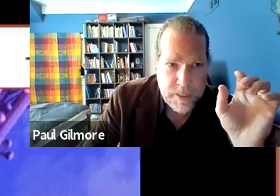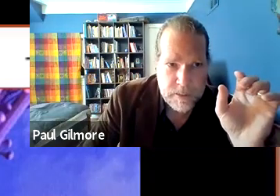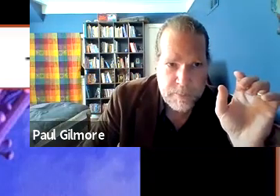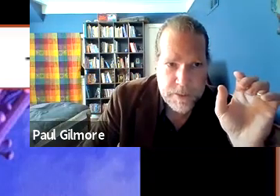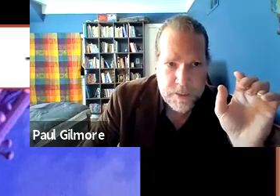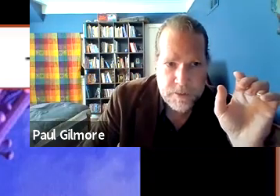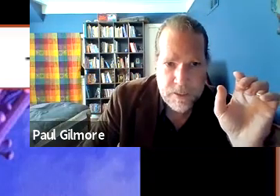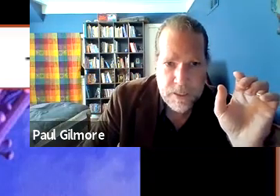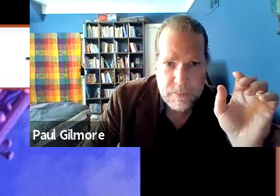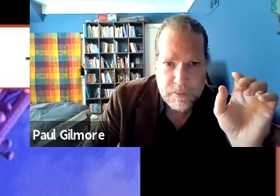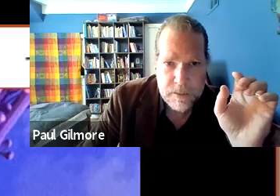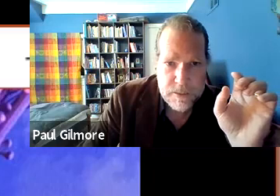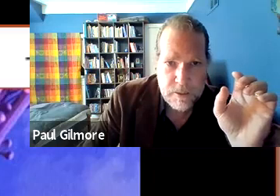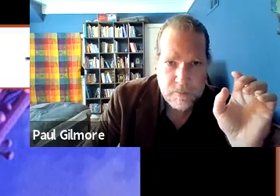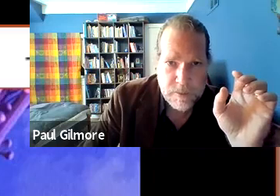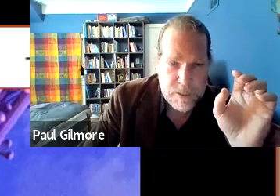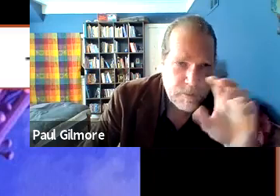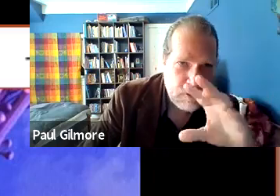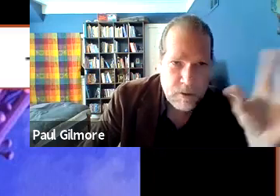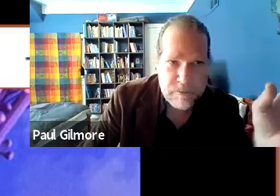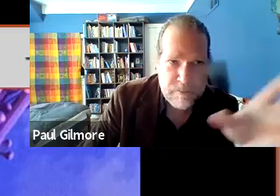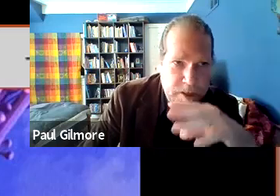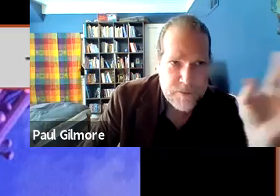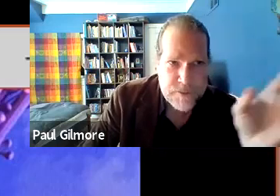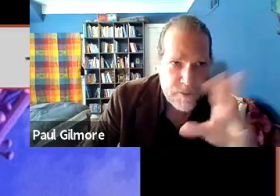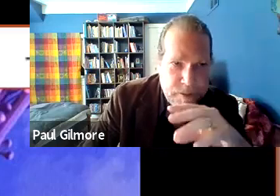taking this picture and thinking about this, you know, she, you know, all her friends, you